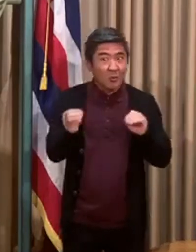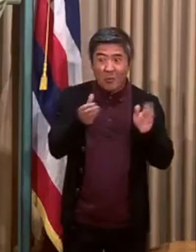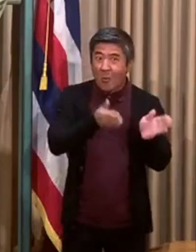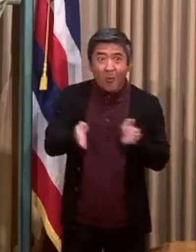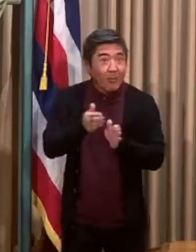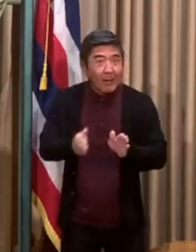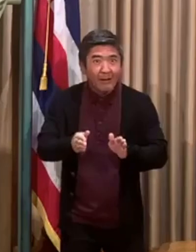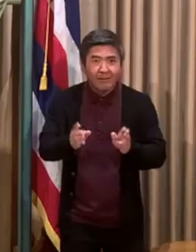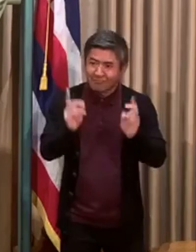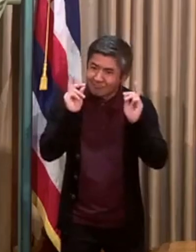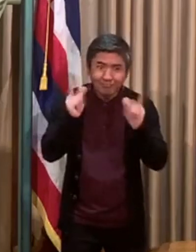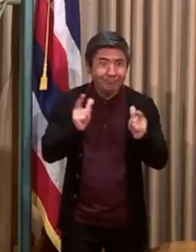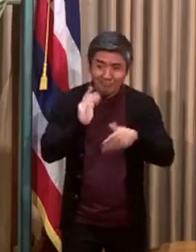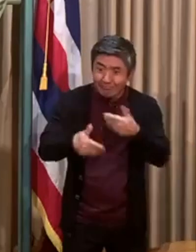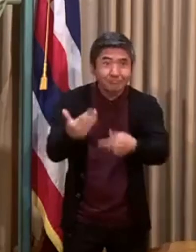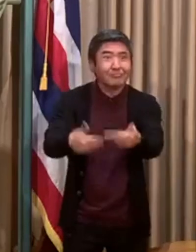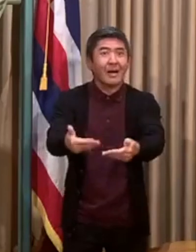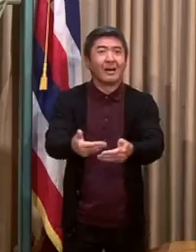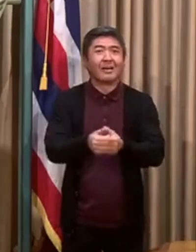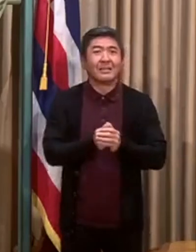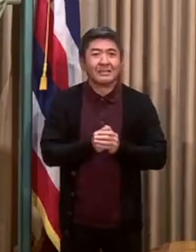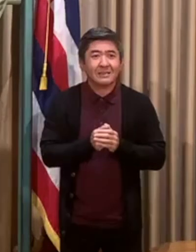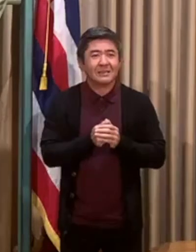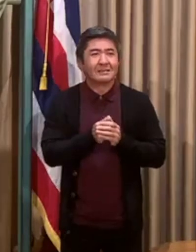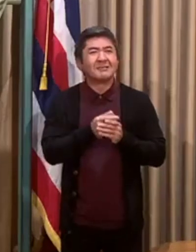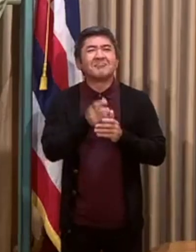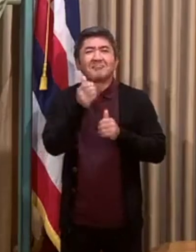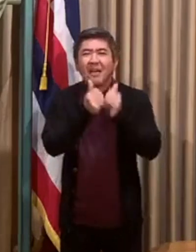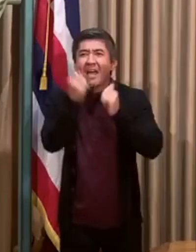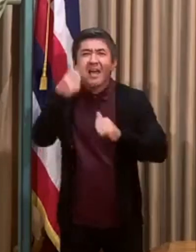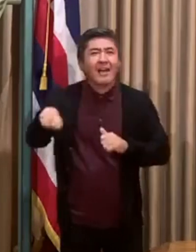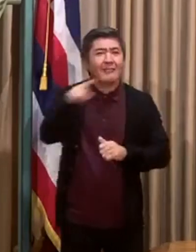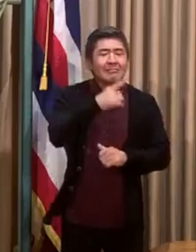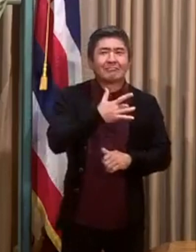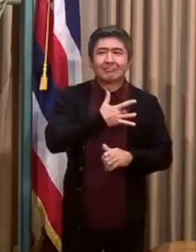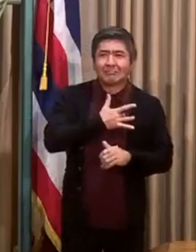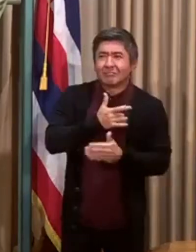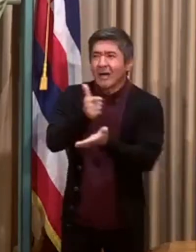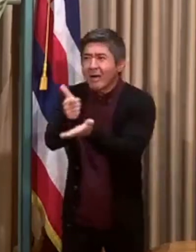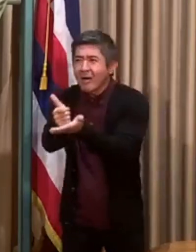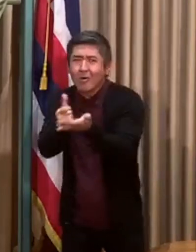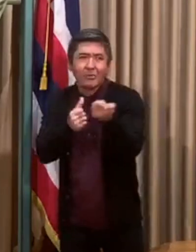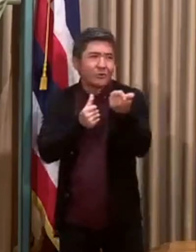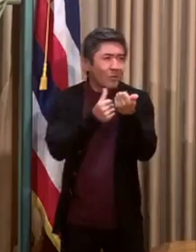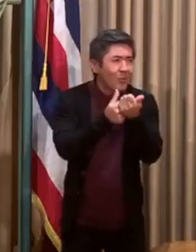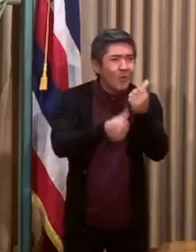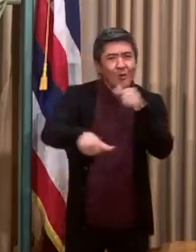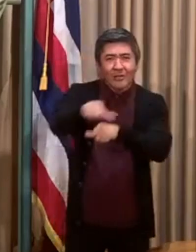People's hearts have been in helping one another— faculty helping faculty and students helping faculty,